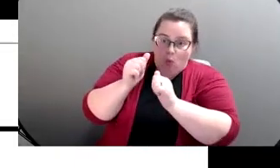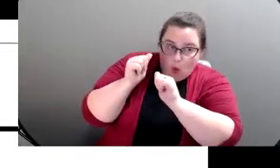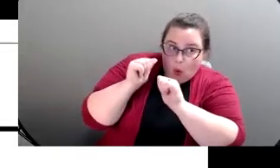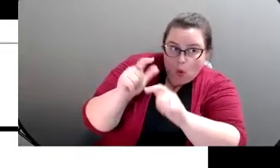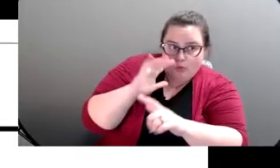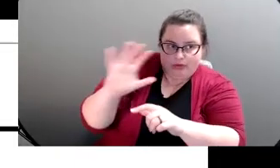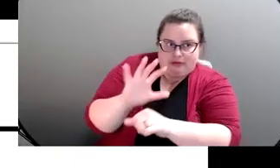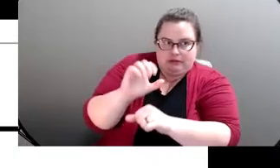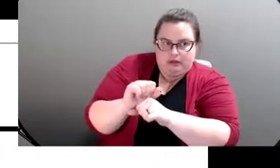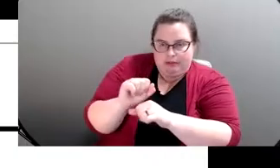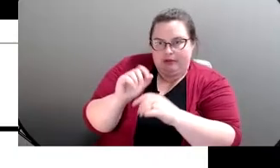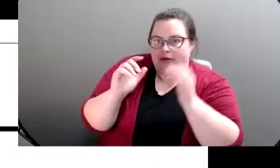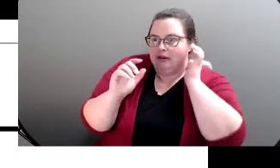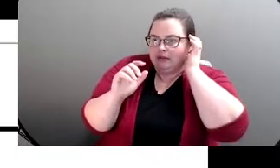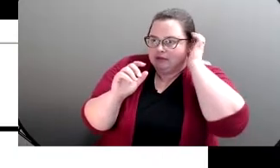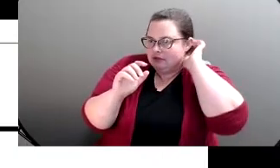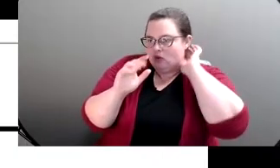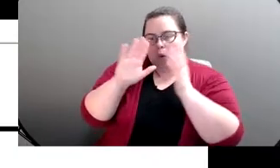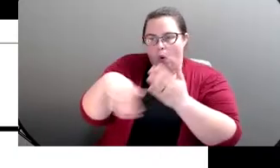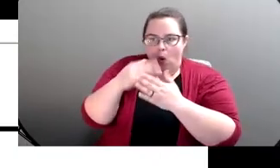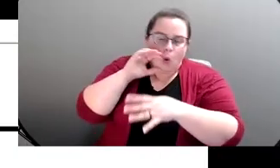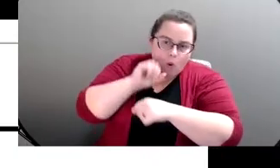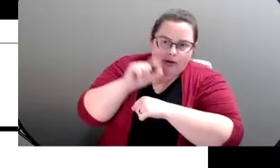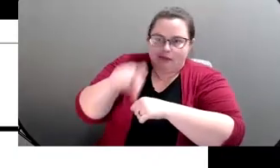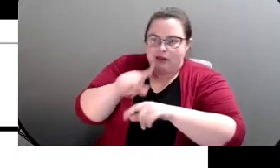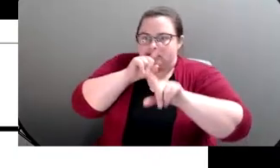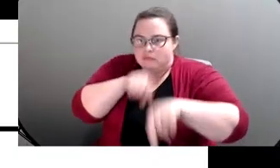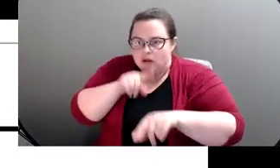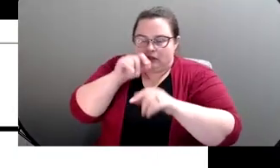that you give, you know, week in and week out with extensive feedback.